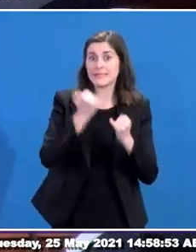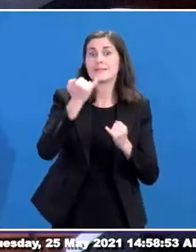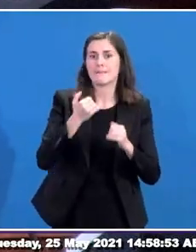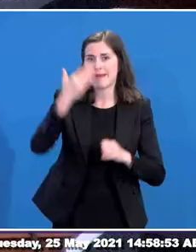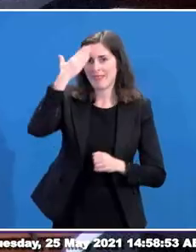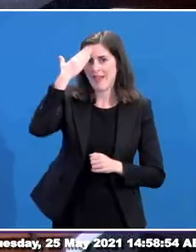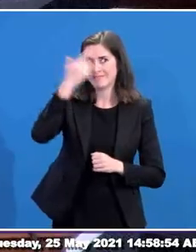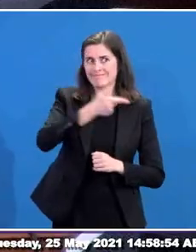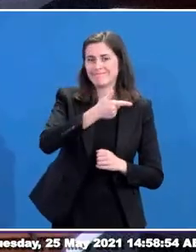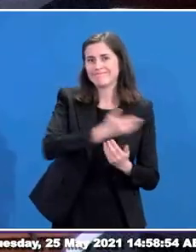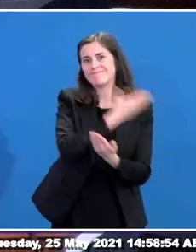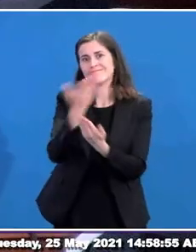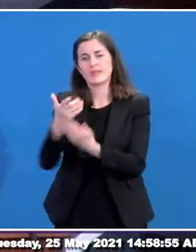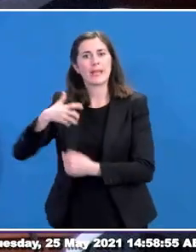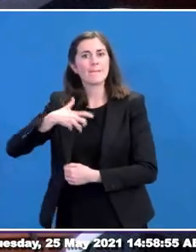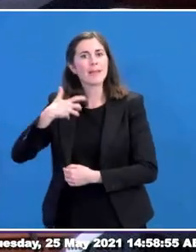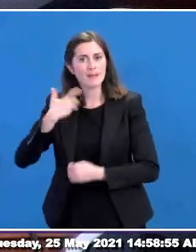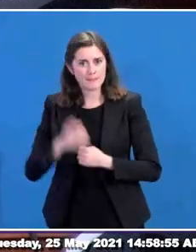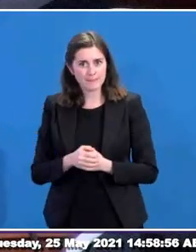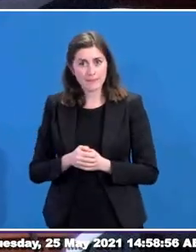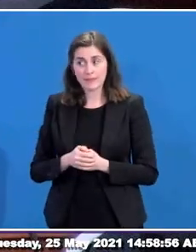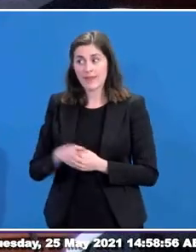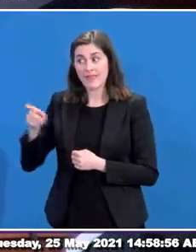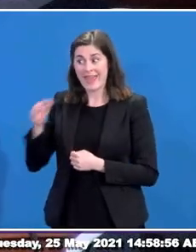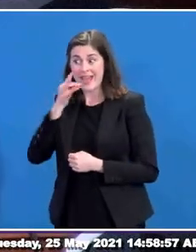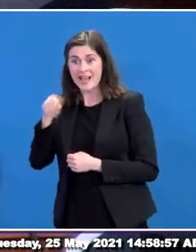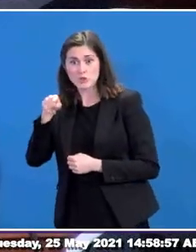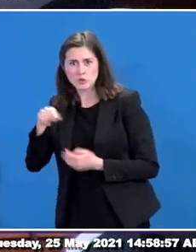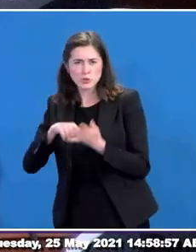You were asked to consider information provided during the investigation